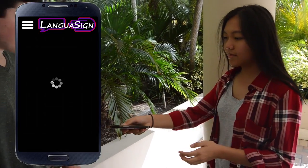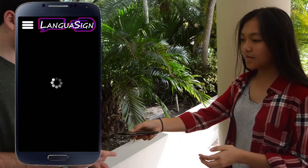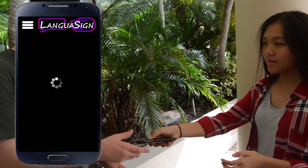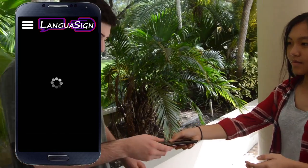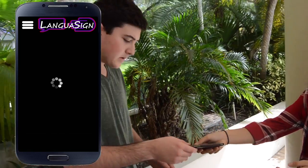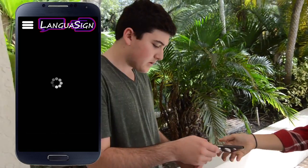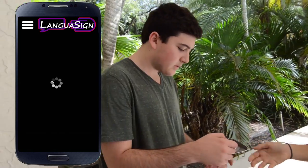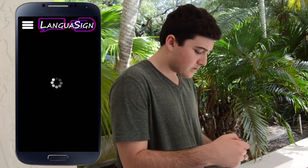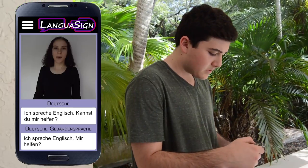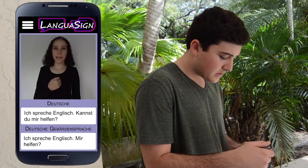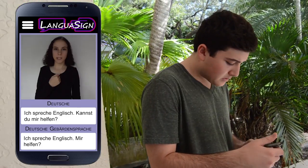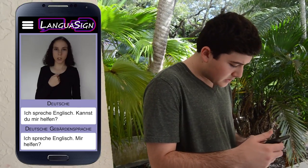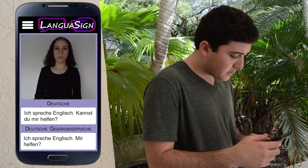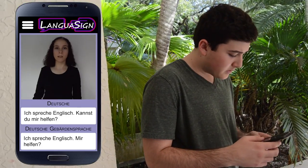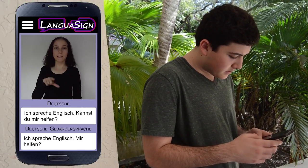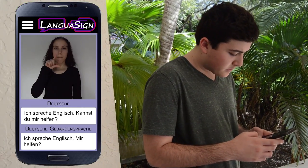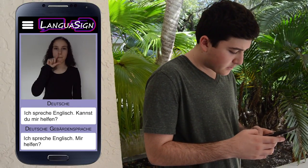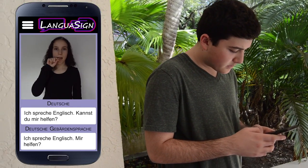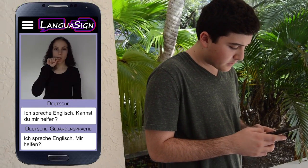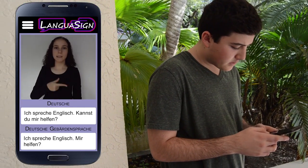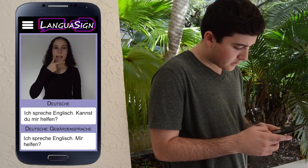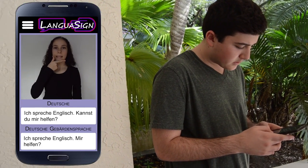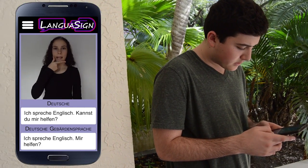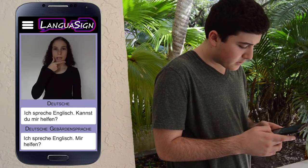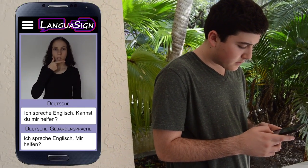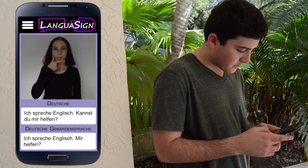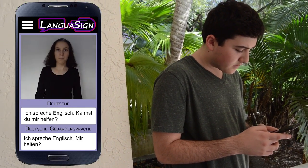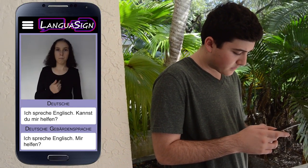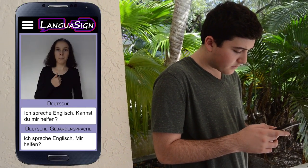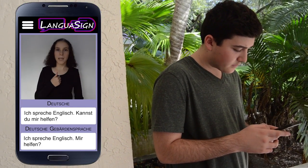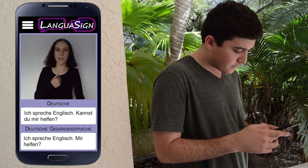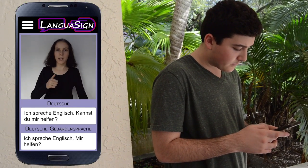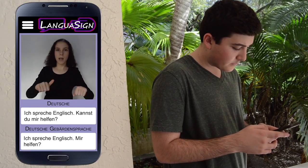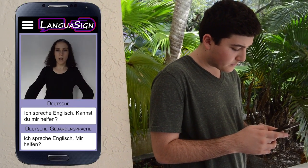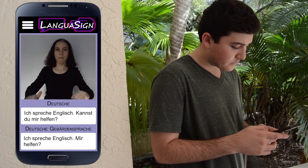say, and the German text and German Sign Language videos are displayed for Anton.